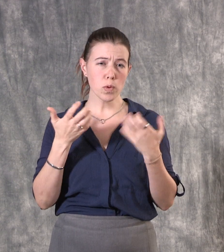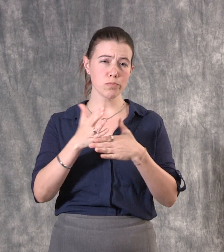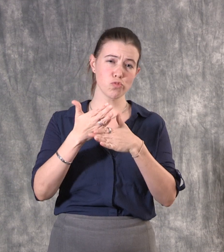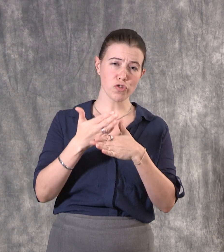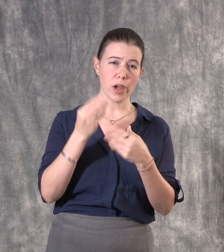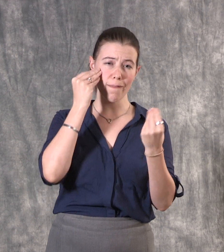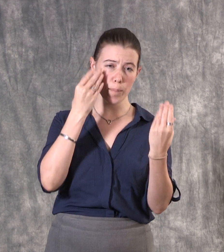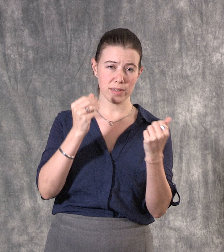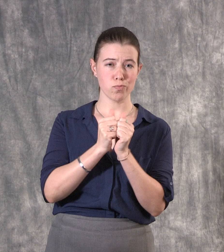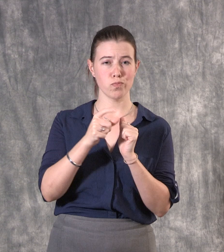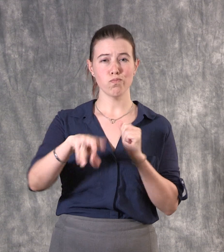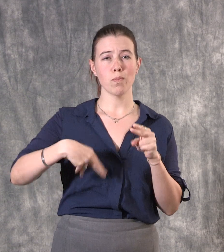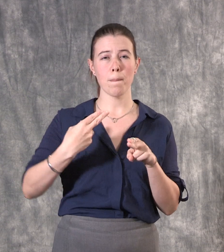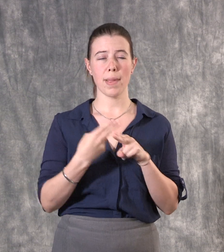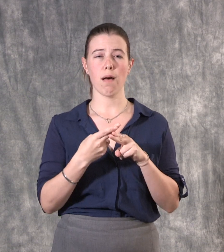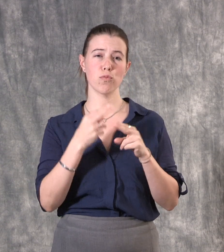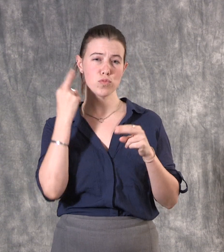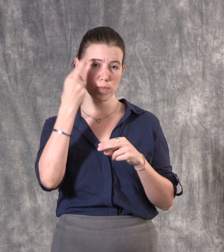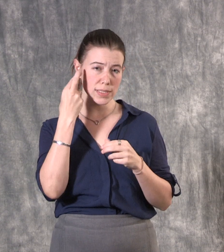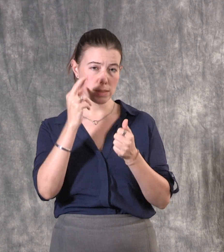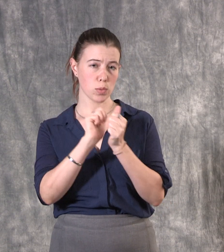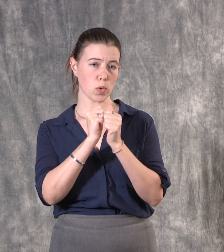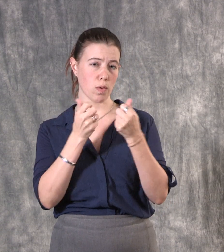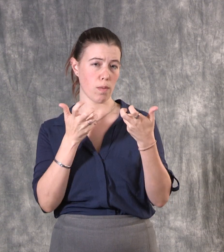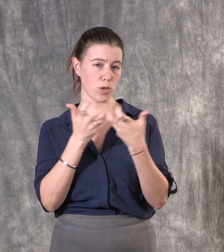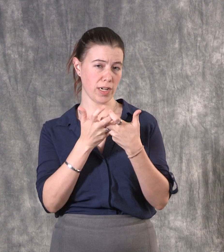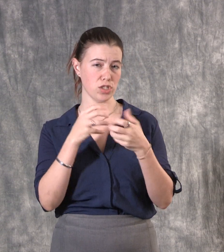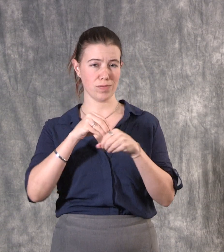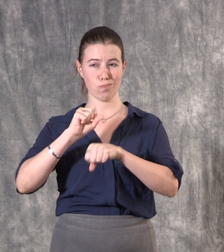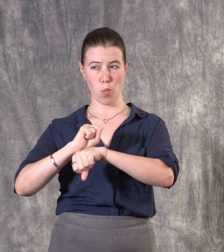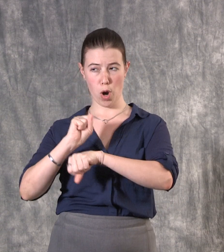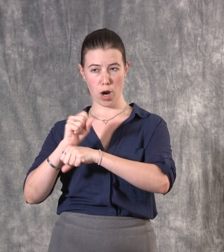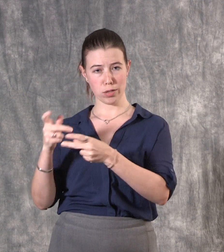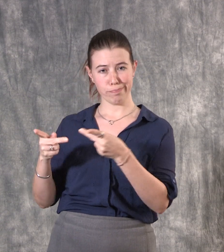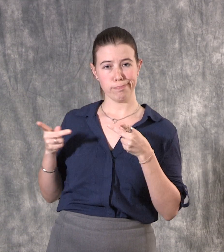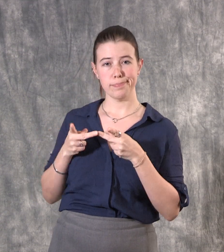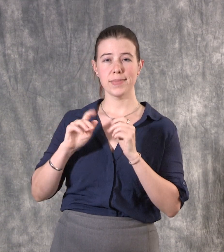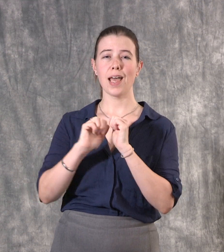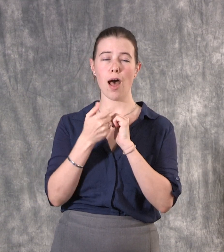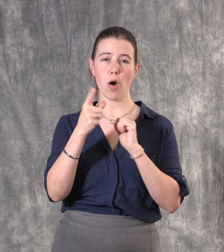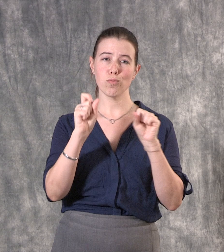I want to share information with you about about reasonable accommodations in the workplace.